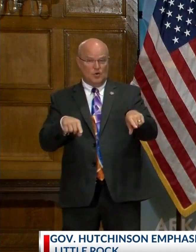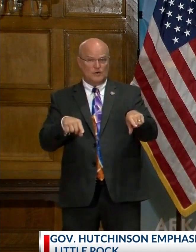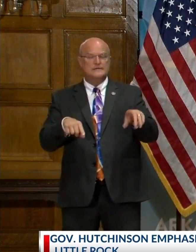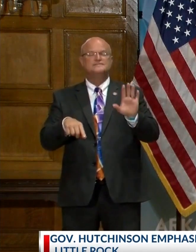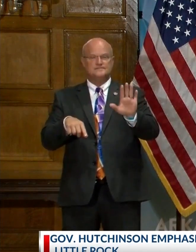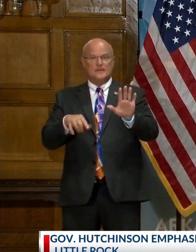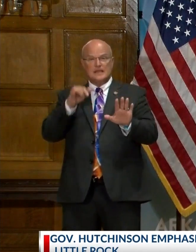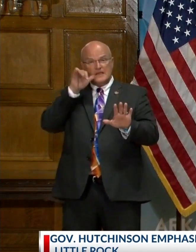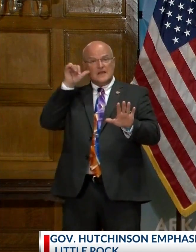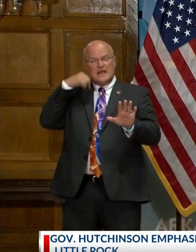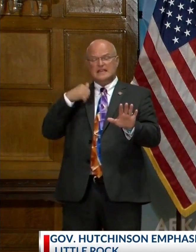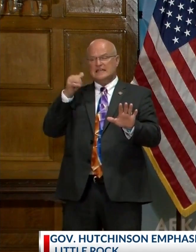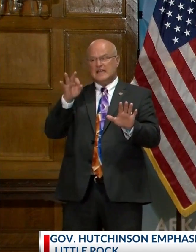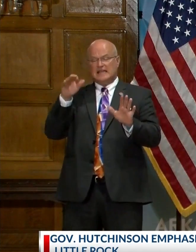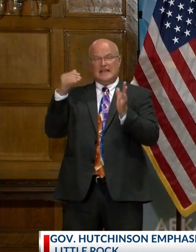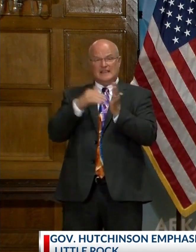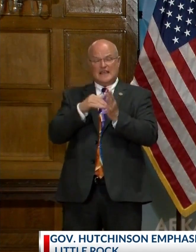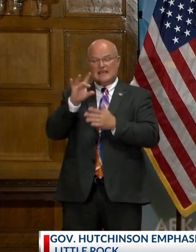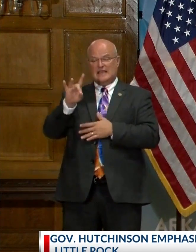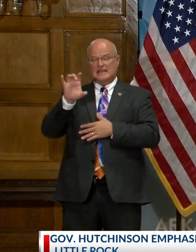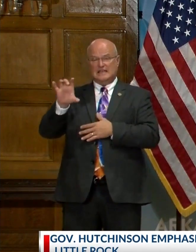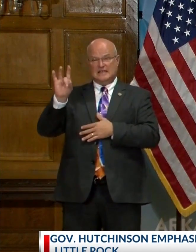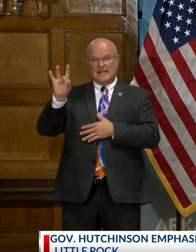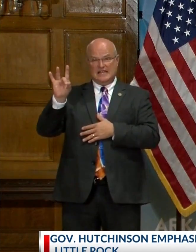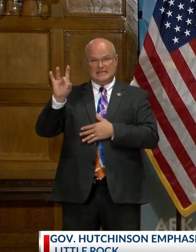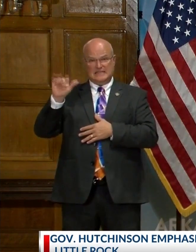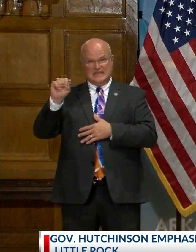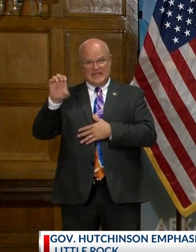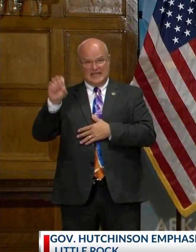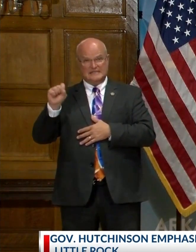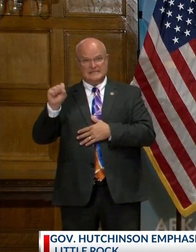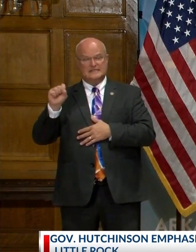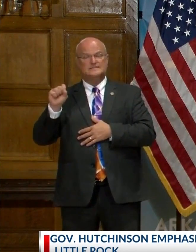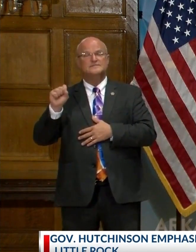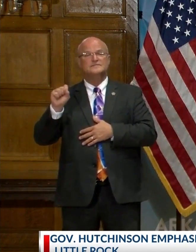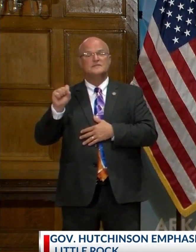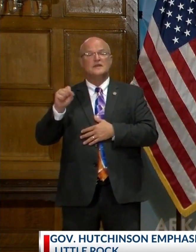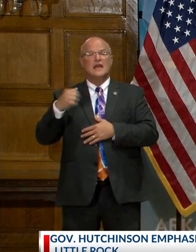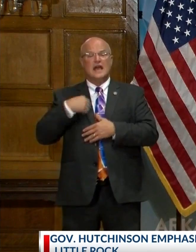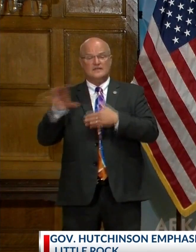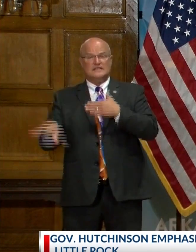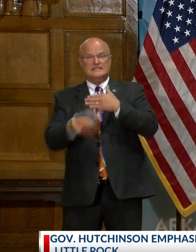EACH DAY WE HAVE SEEN OVER THE WEEKEND TWO DECLINES IN OUR CASE REPORTS OF NEW CASES.